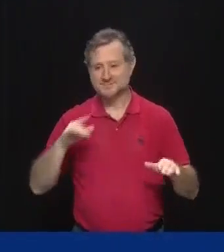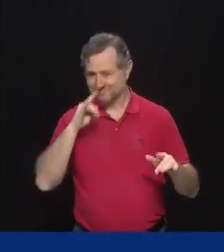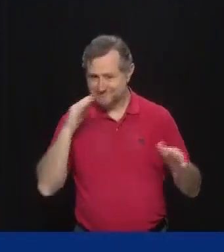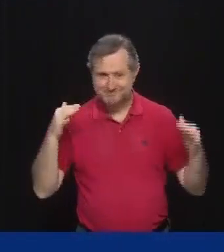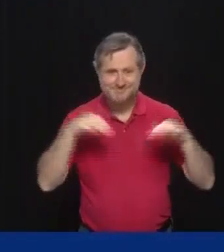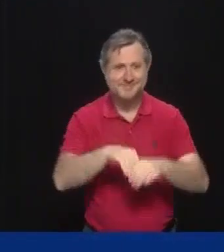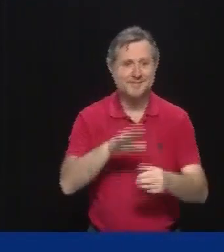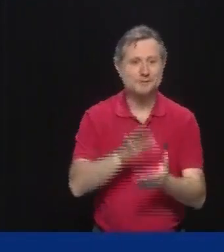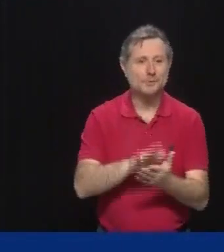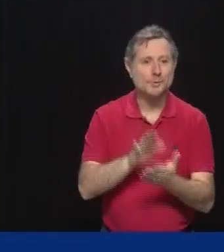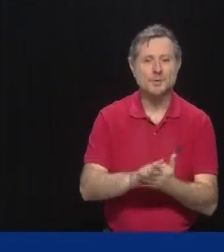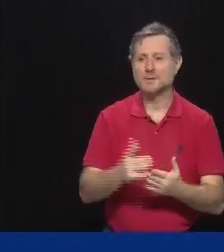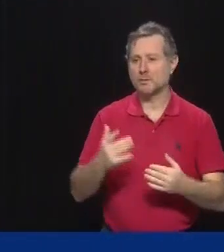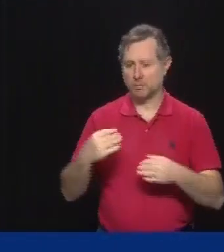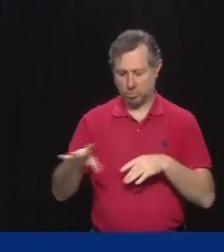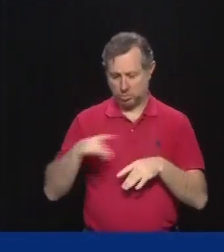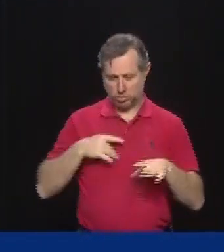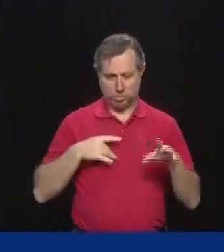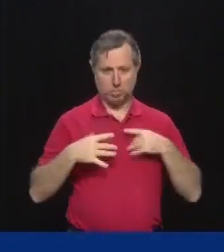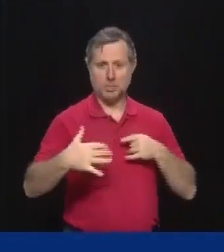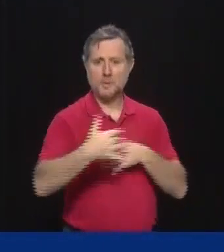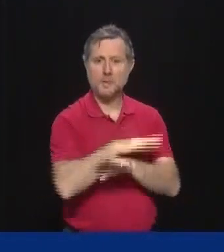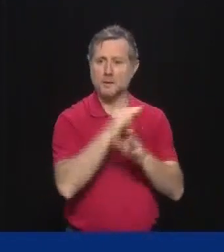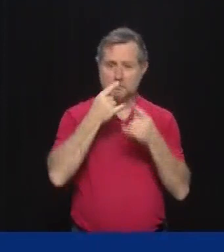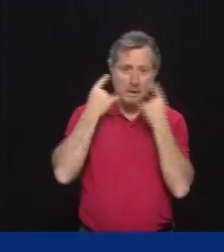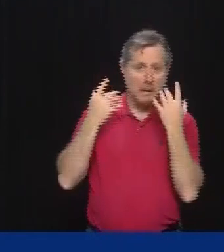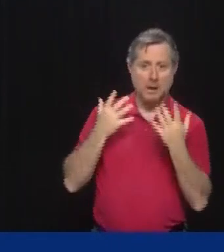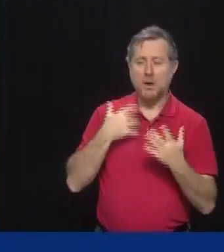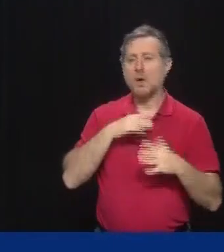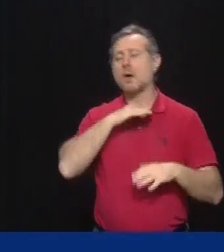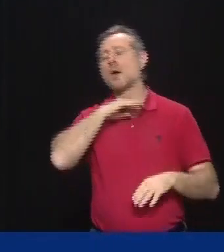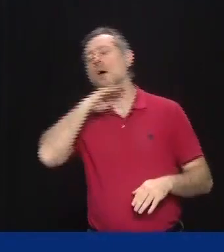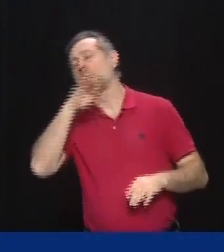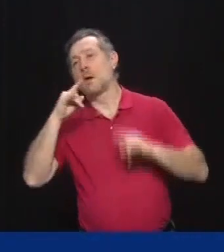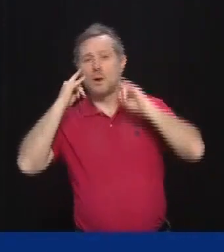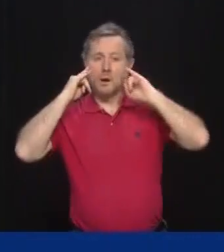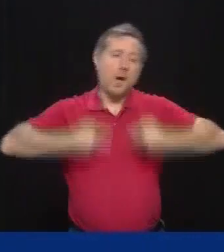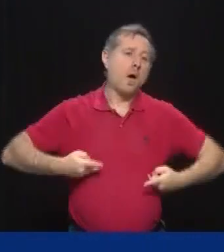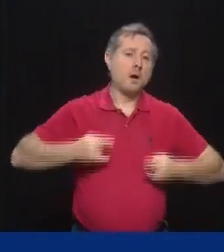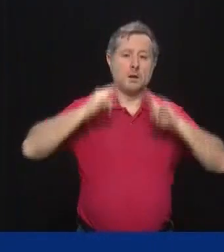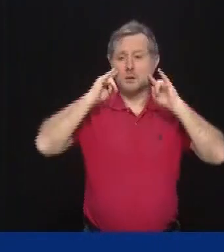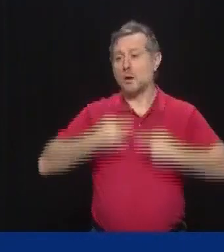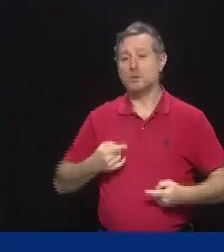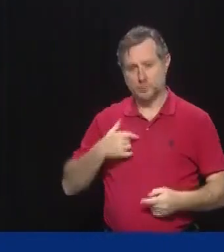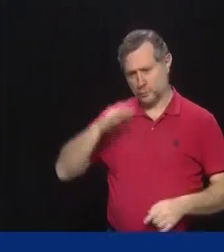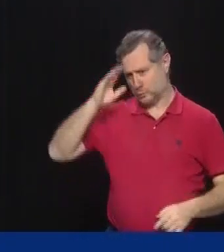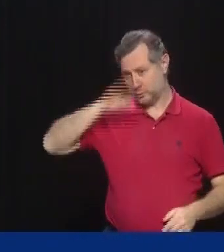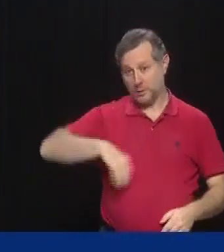WE'RE HEADING INTO THE TIME WHERE MORE KIDS WILL BE INDOORS.